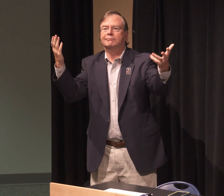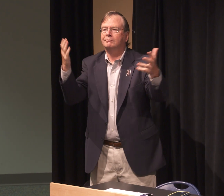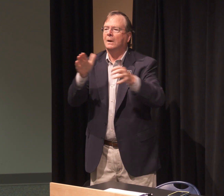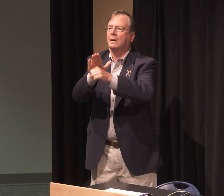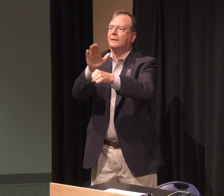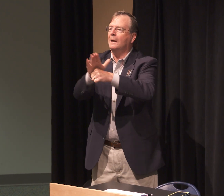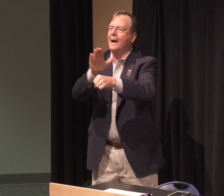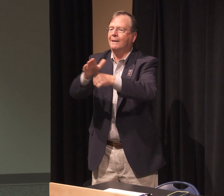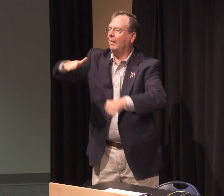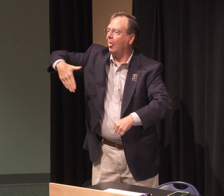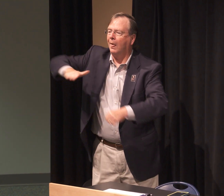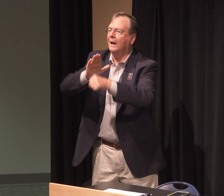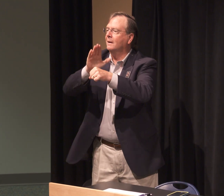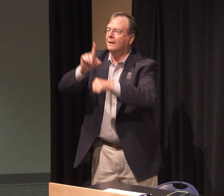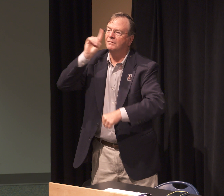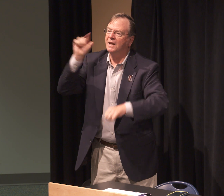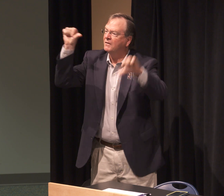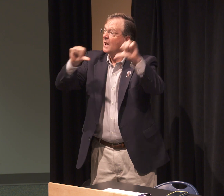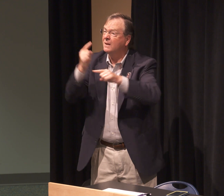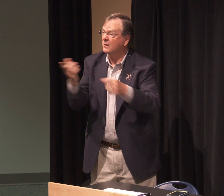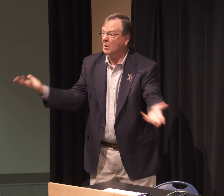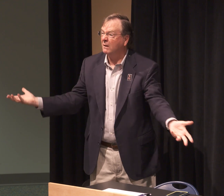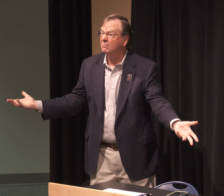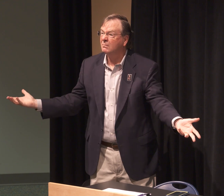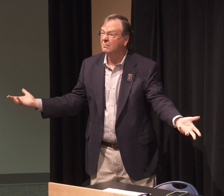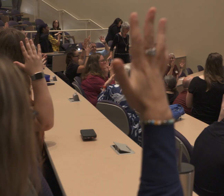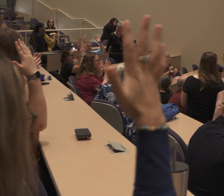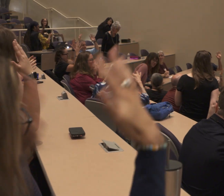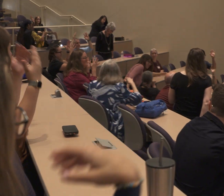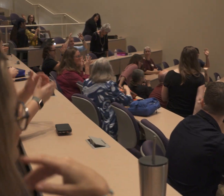with the mission to increase the number of deaf scientists.